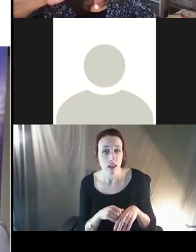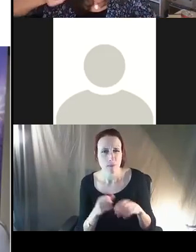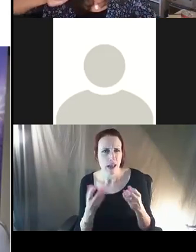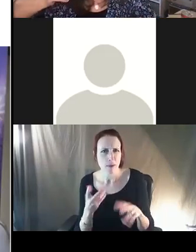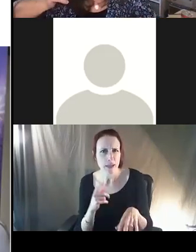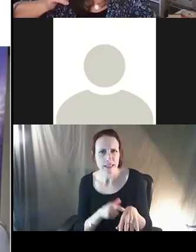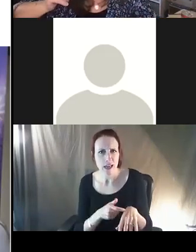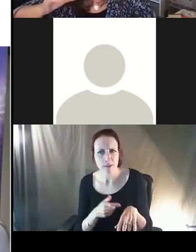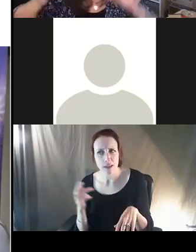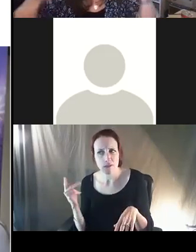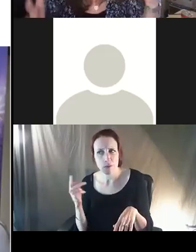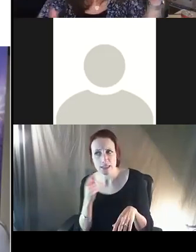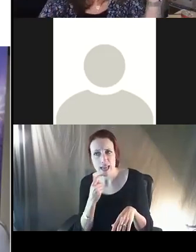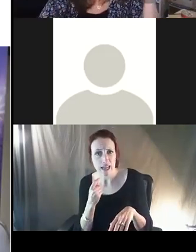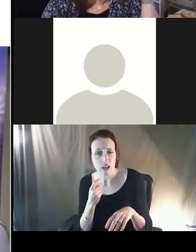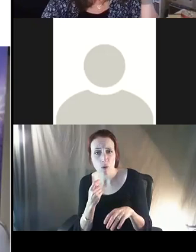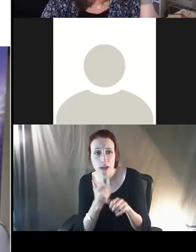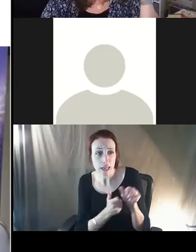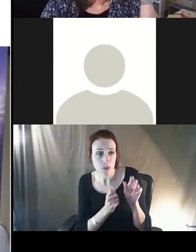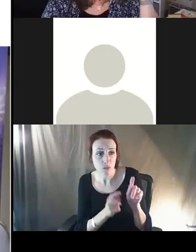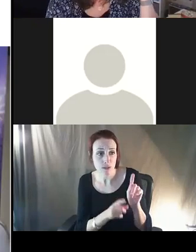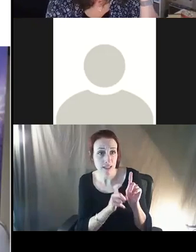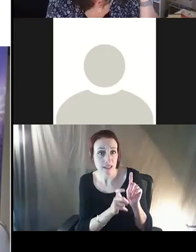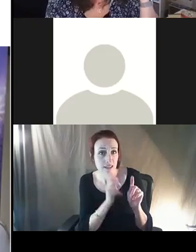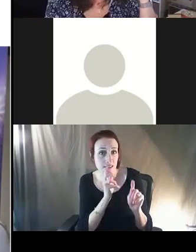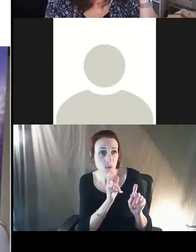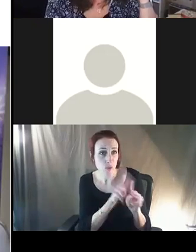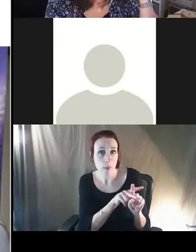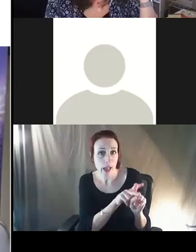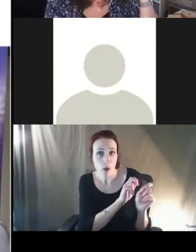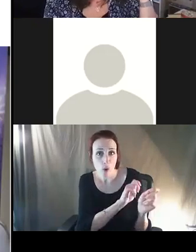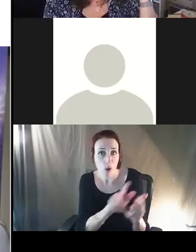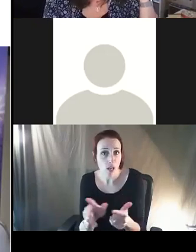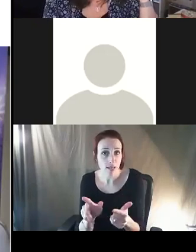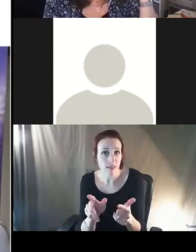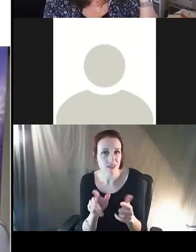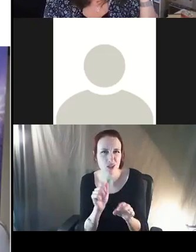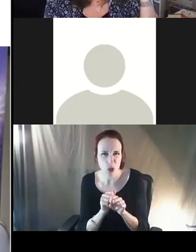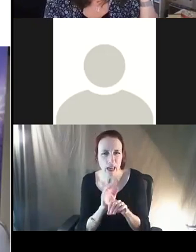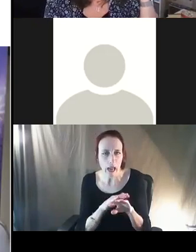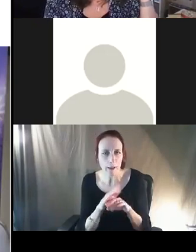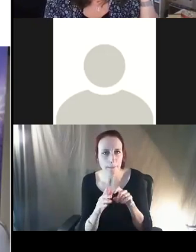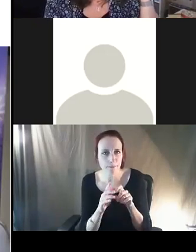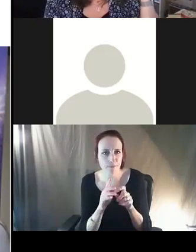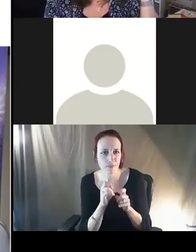person needs is not going to be a one size fits all. Here is Jennie on the right in red.